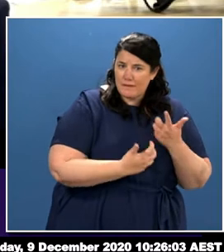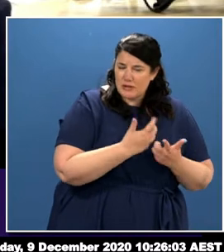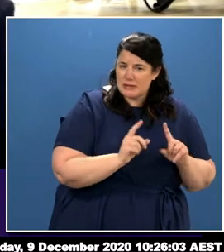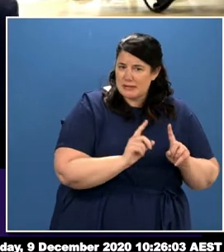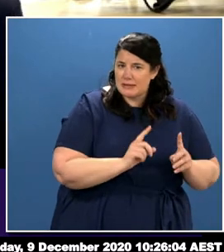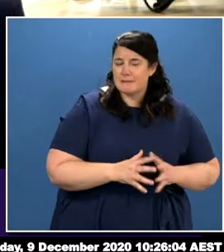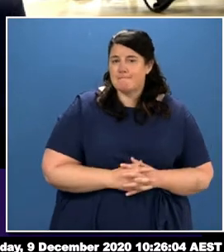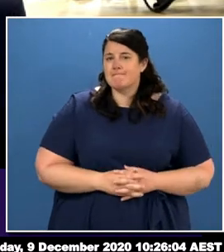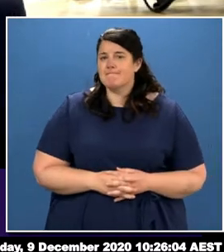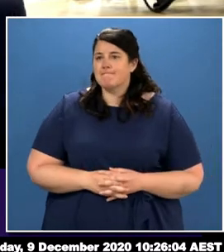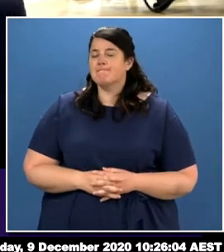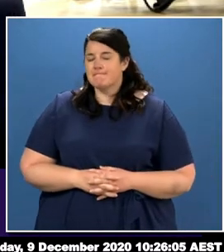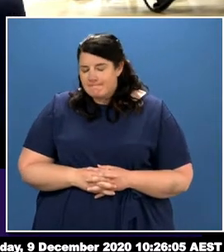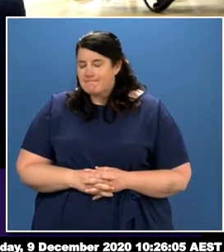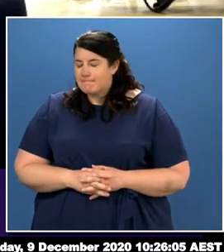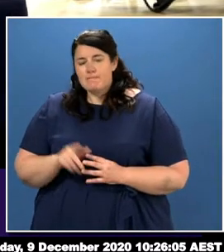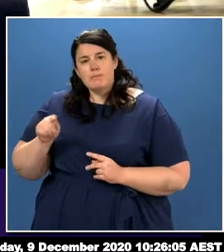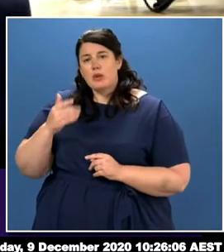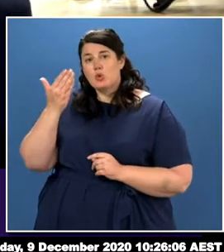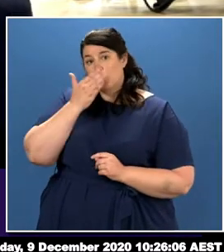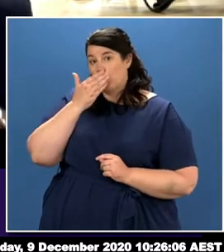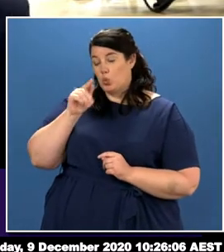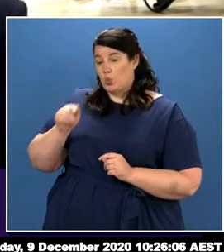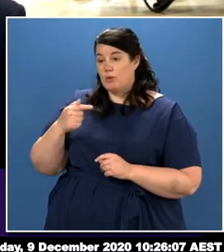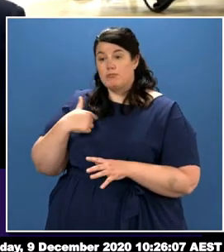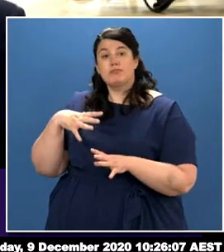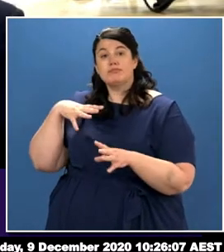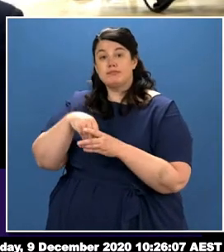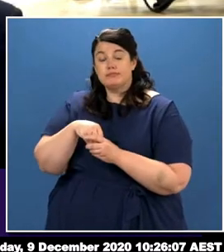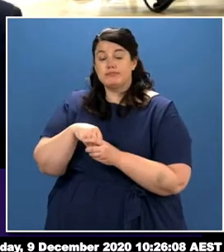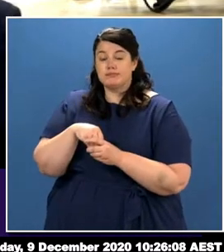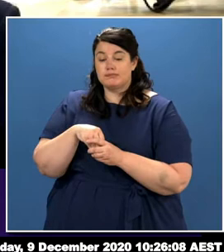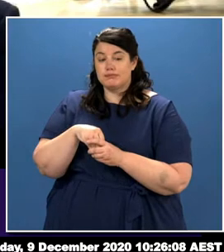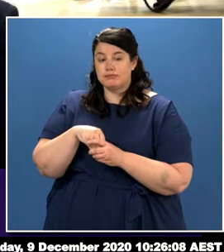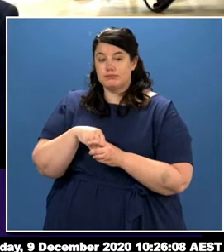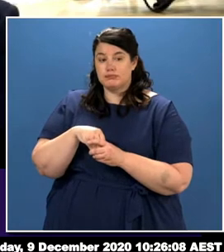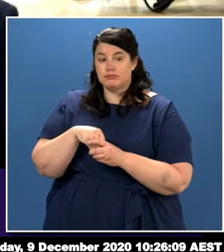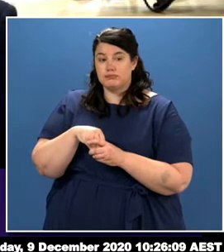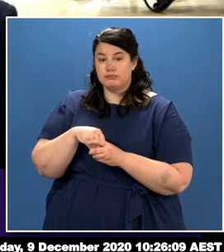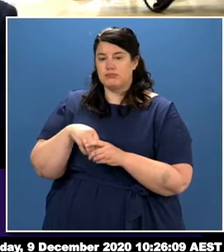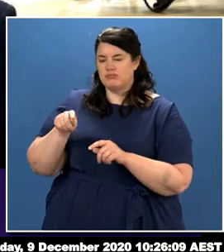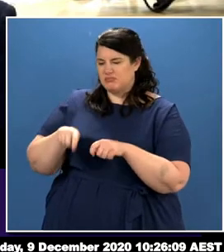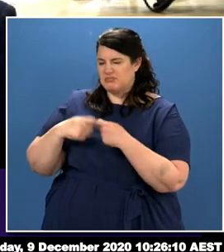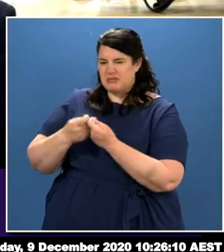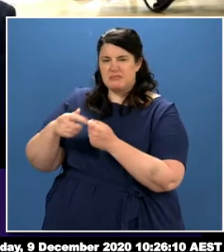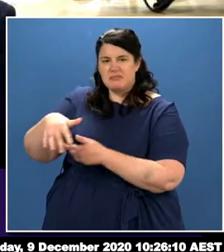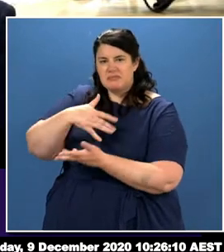At school I was involved in my IPC meetings, but I did also